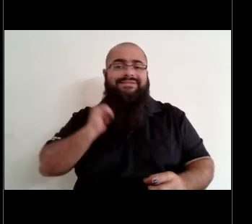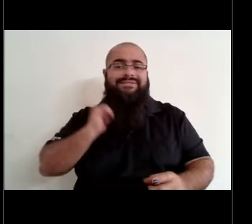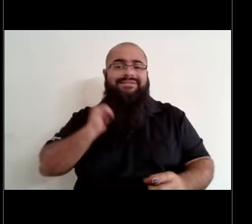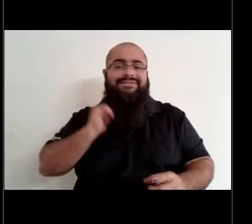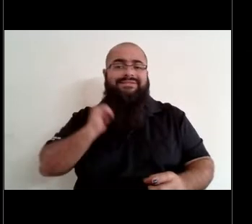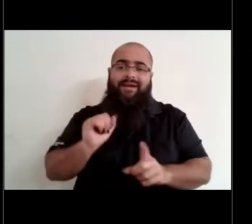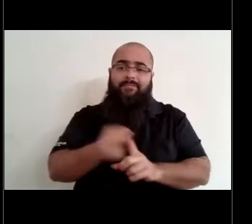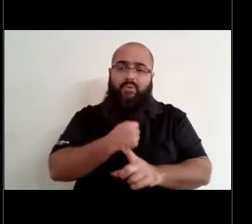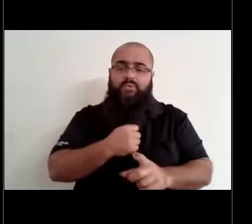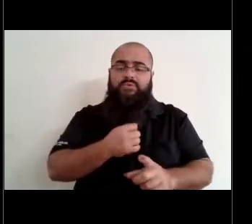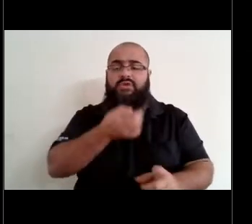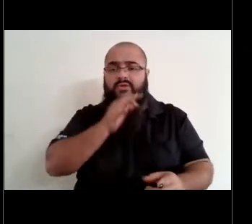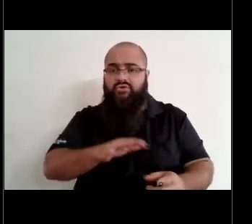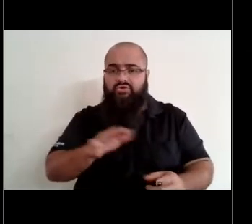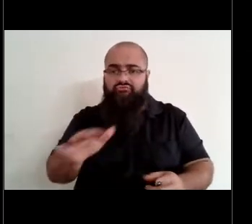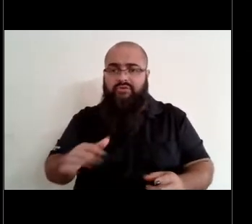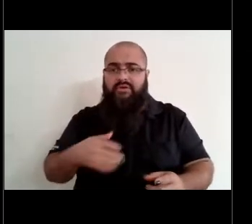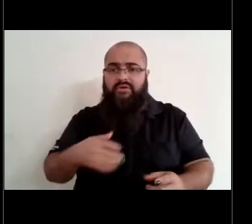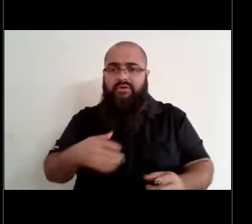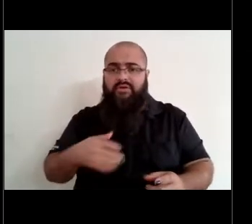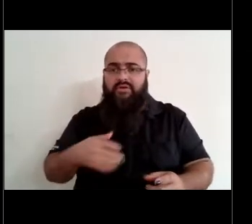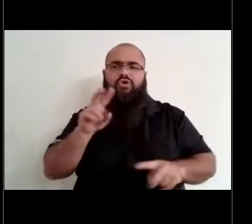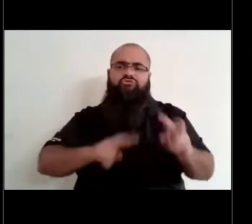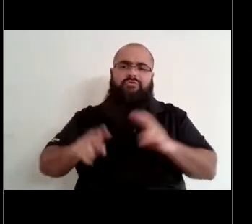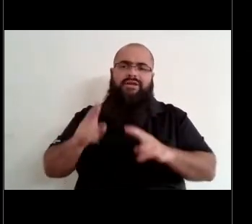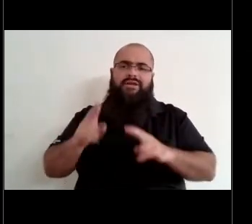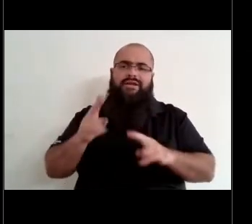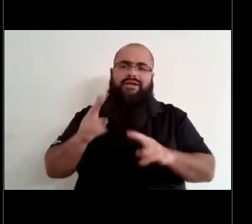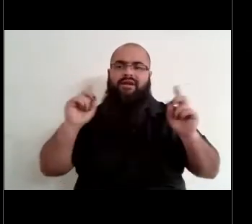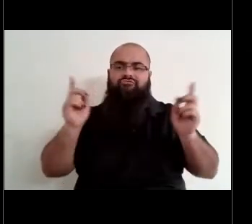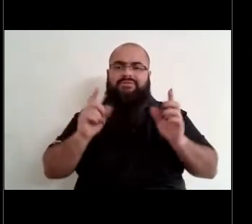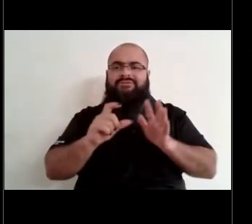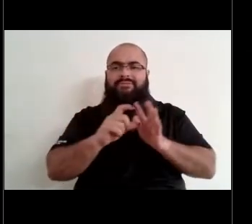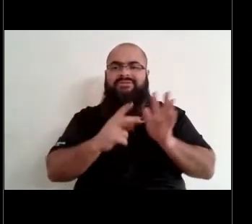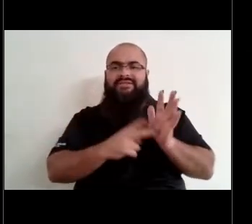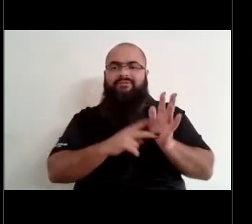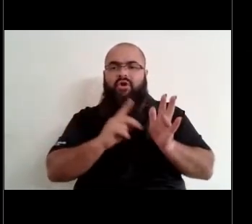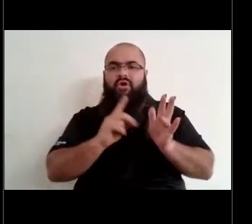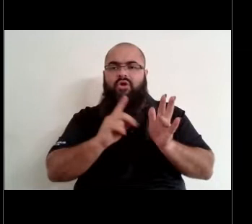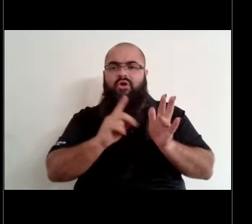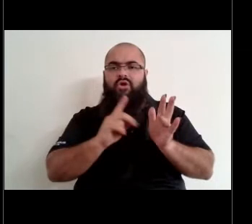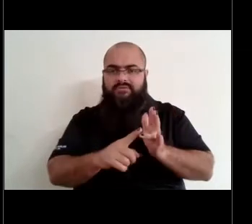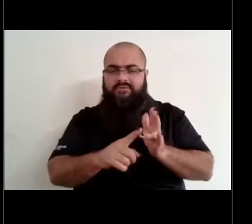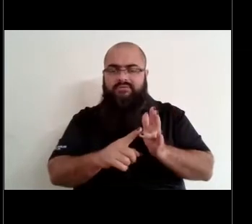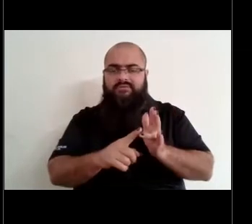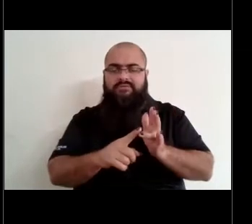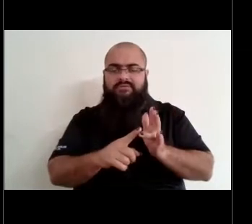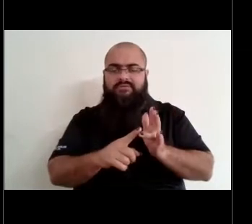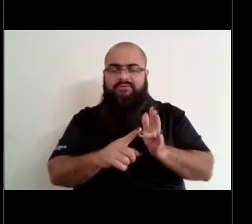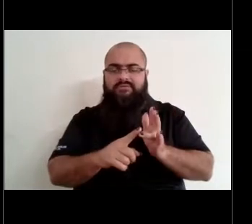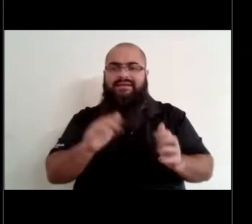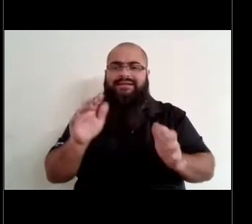We will give examples of the types of matters where we have offered some assistance.